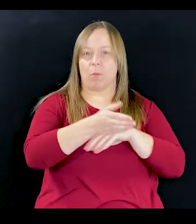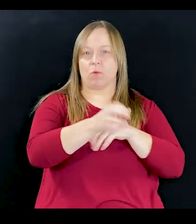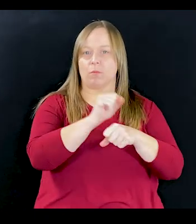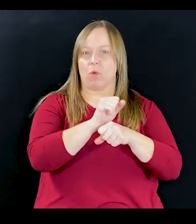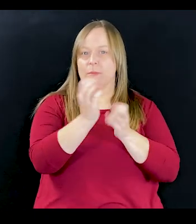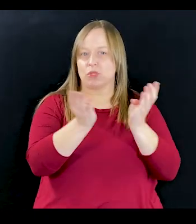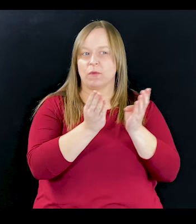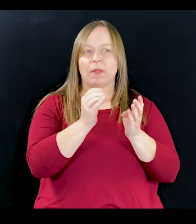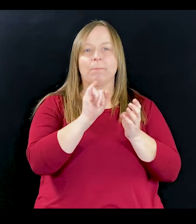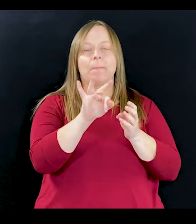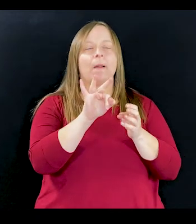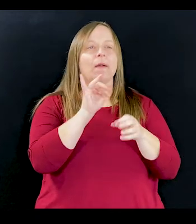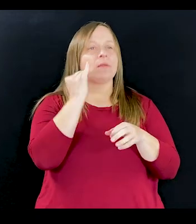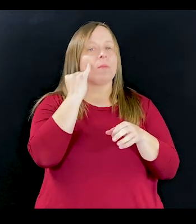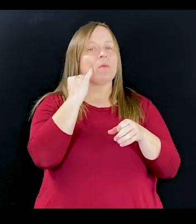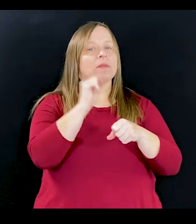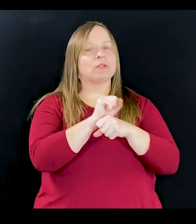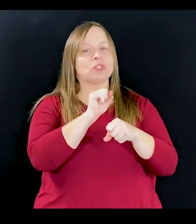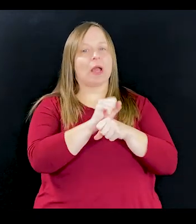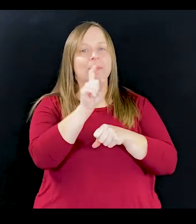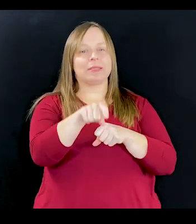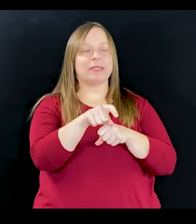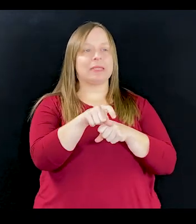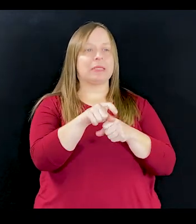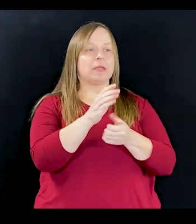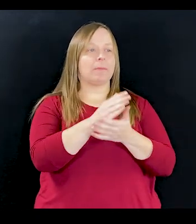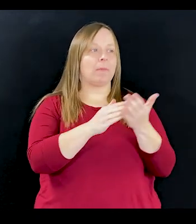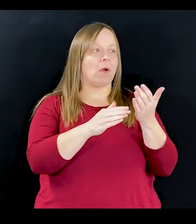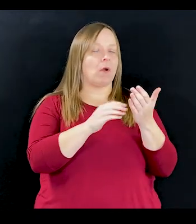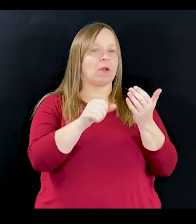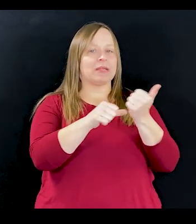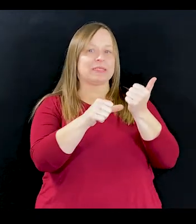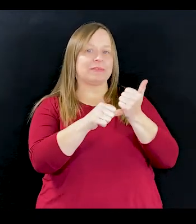Employment Services. But if they have a job and they need a piece of assistive